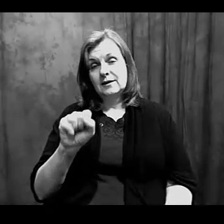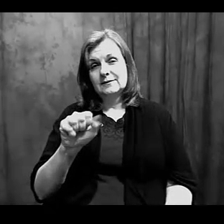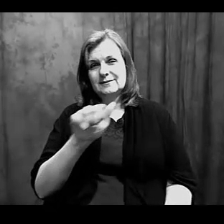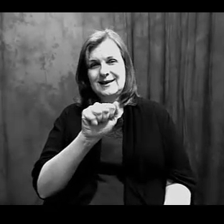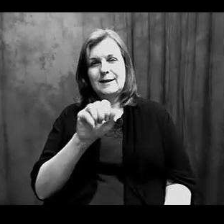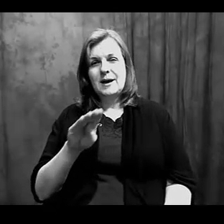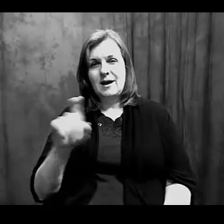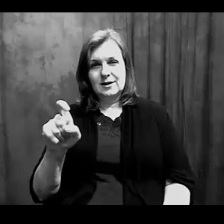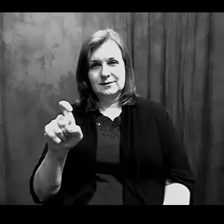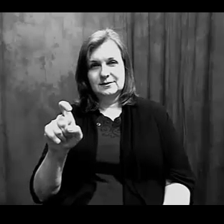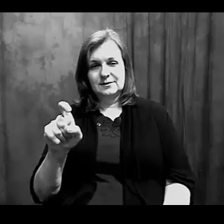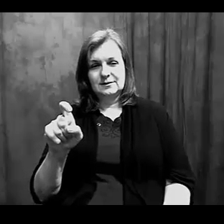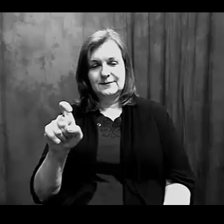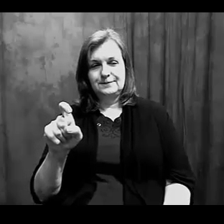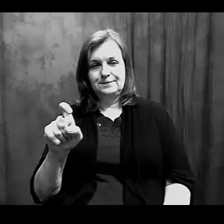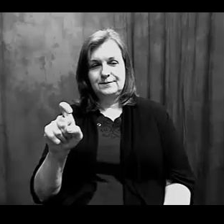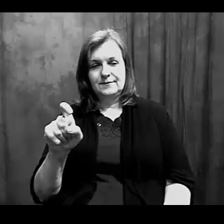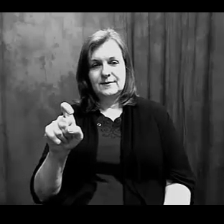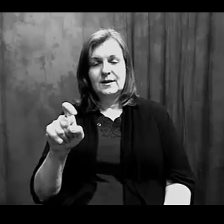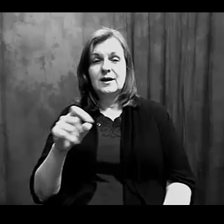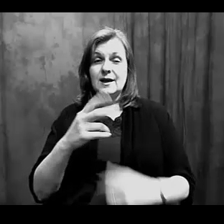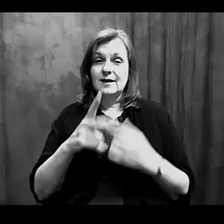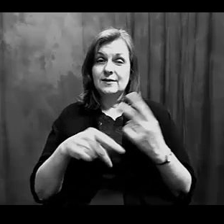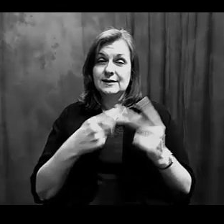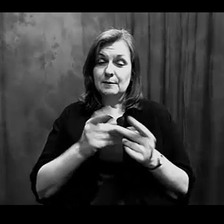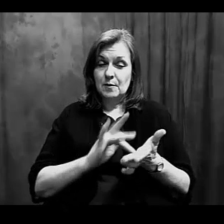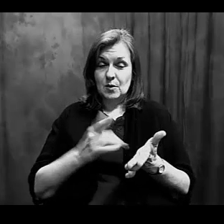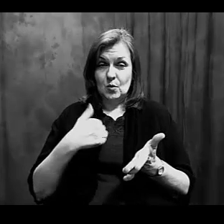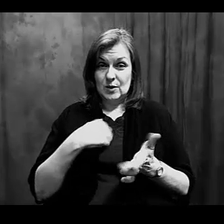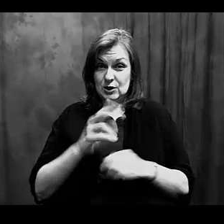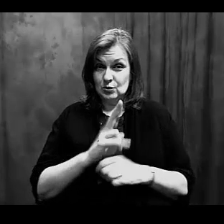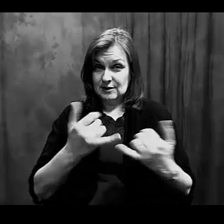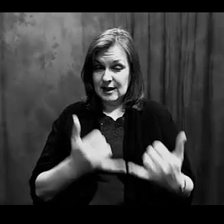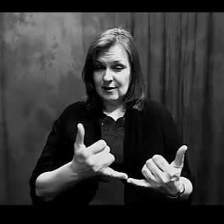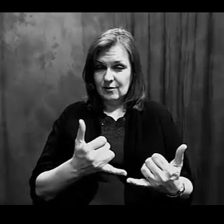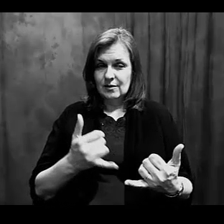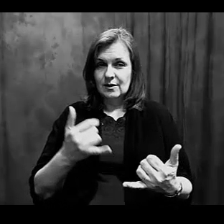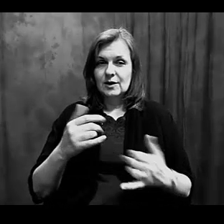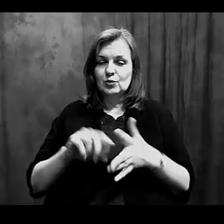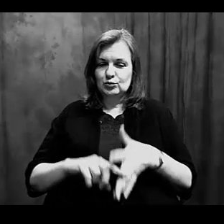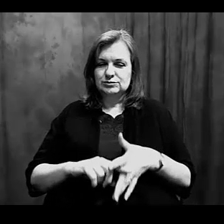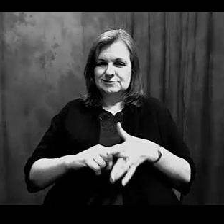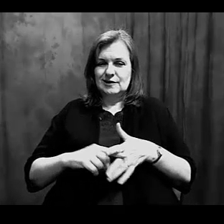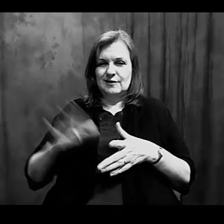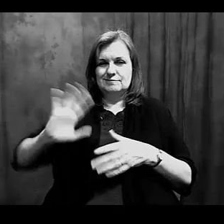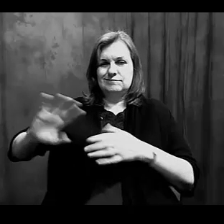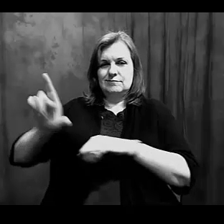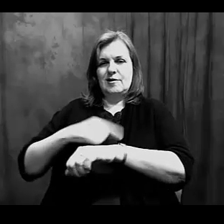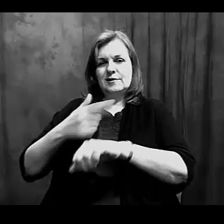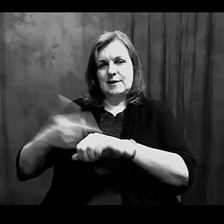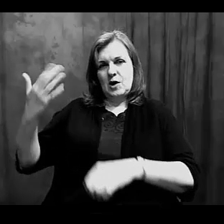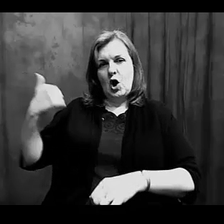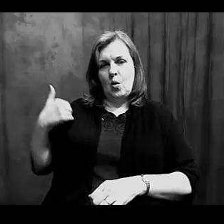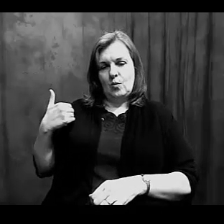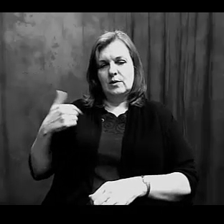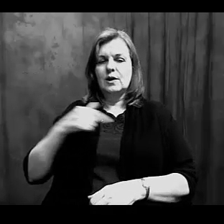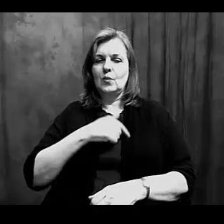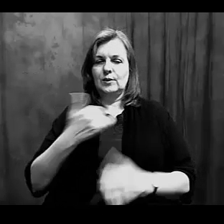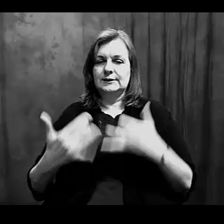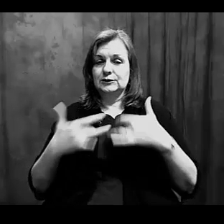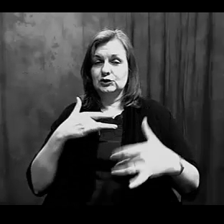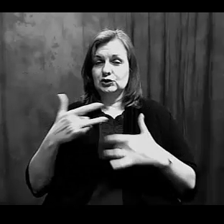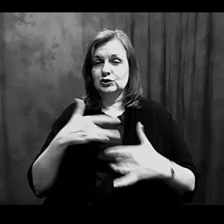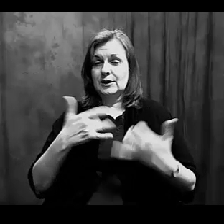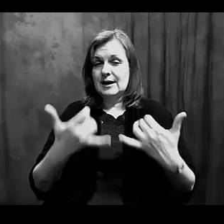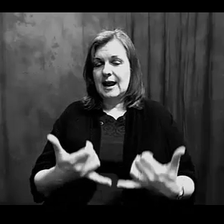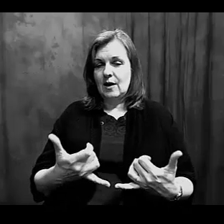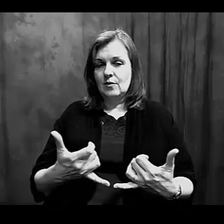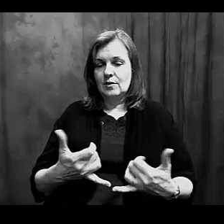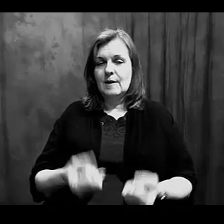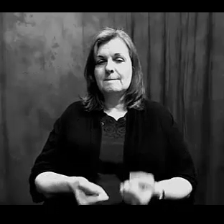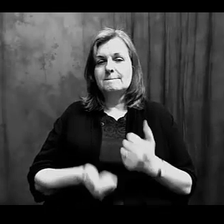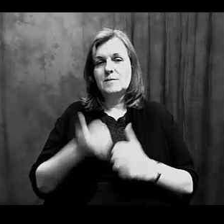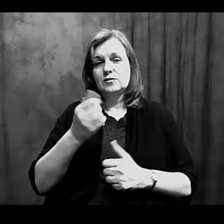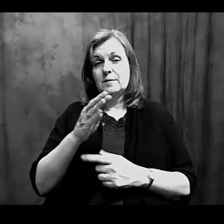so the antibiotics that we use were developed a very very long time ago and our concern now is that many of